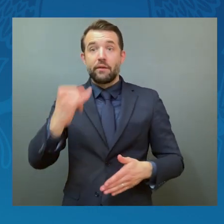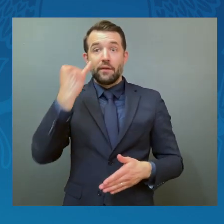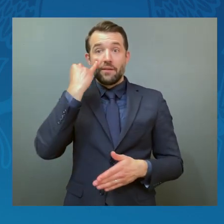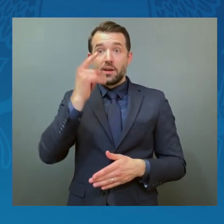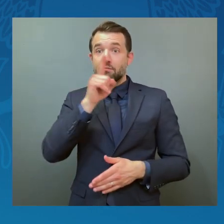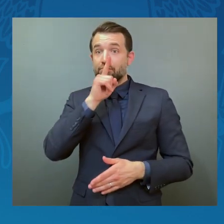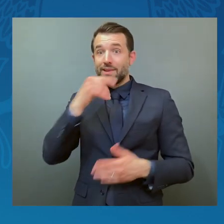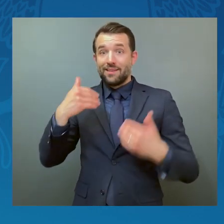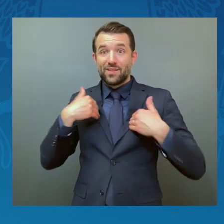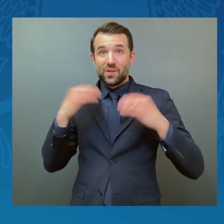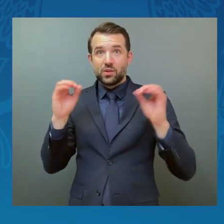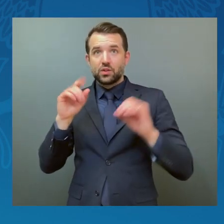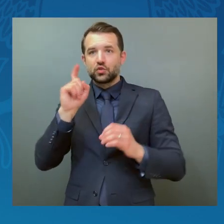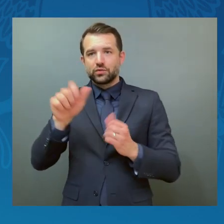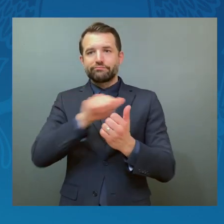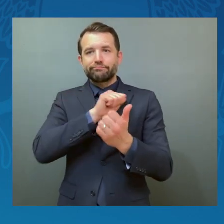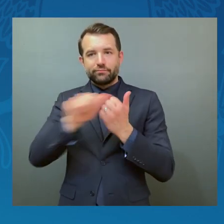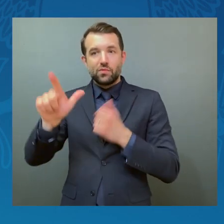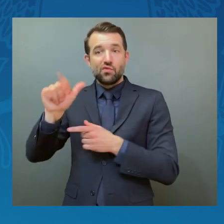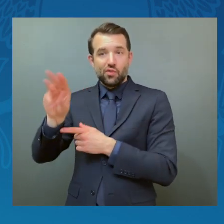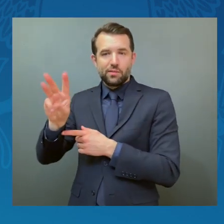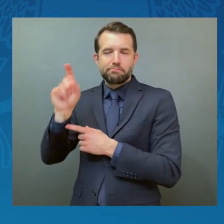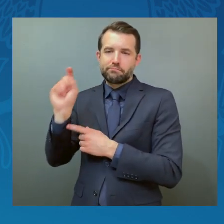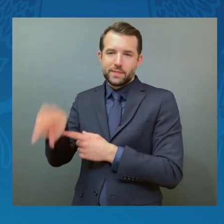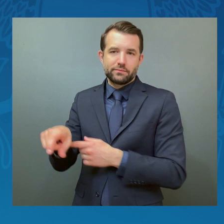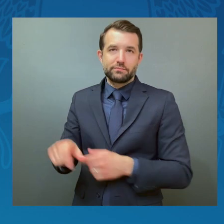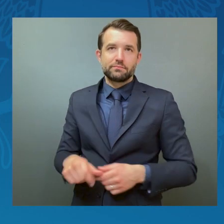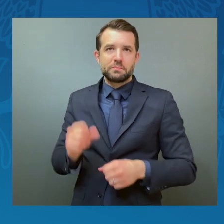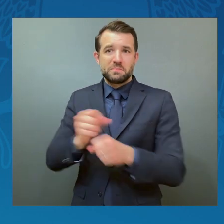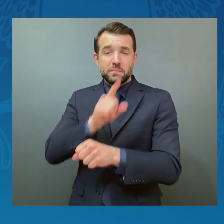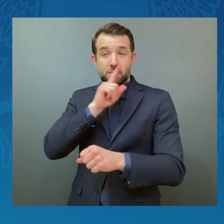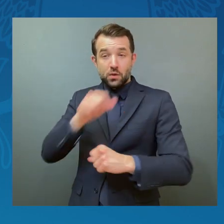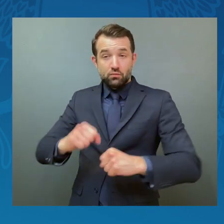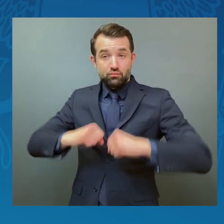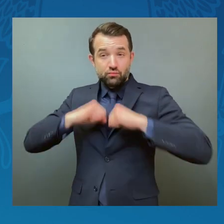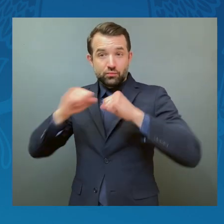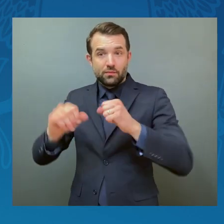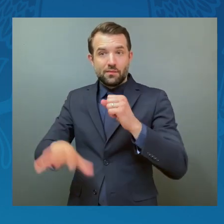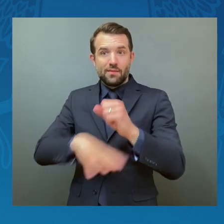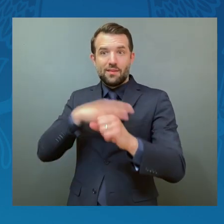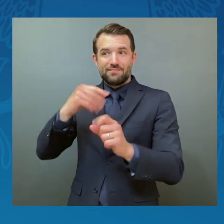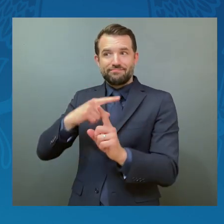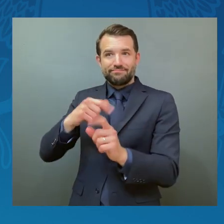and let's also make sure their rights are protected and that they are informed of their rights.